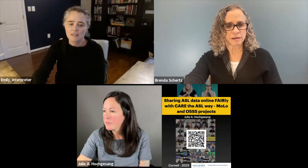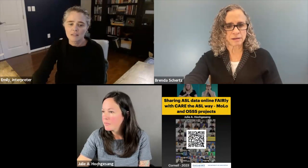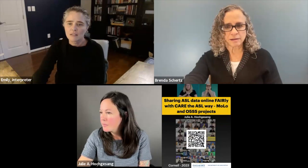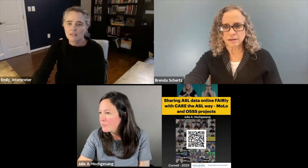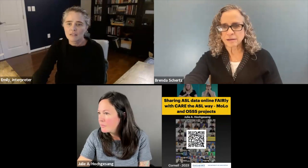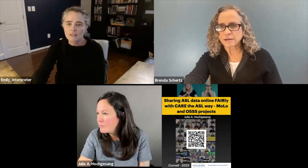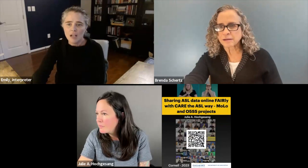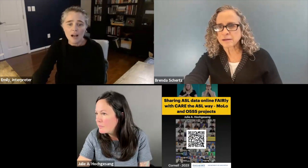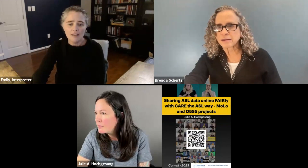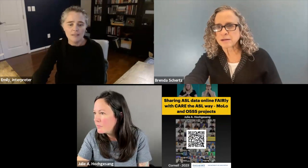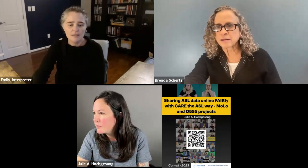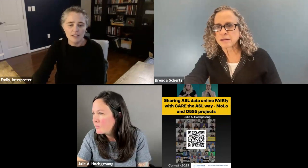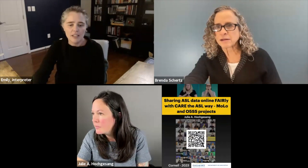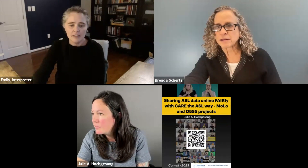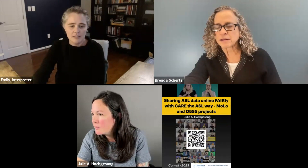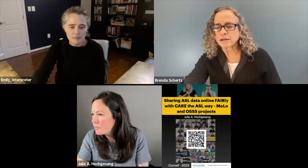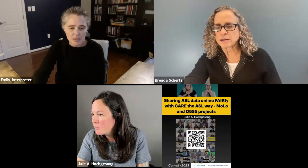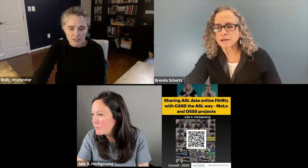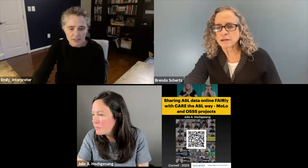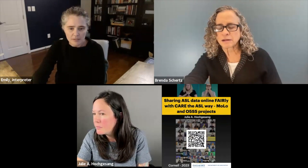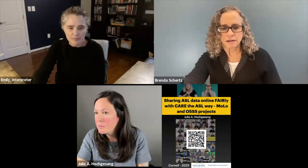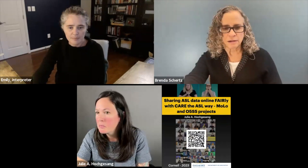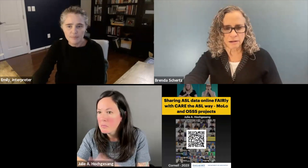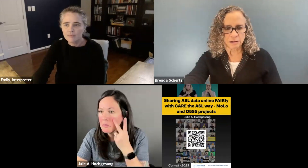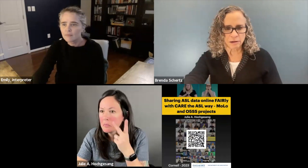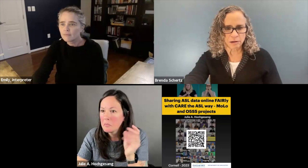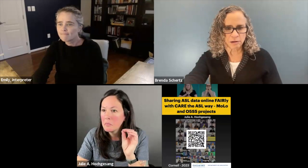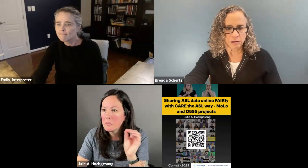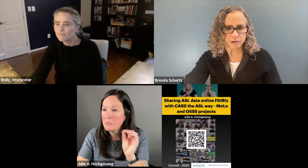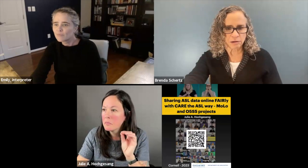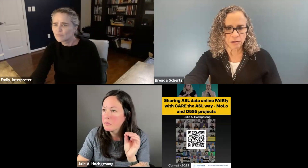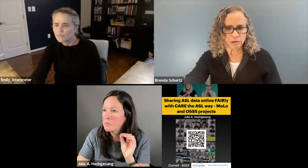ah okay let me